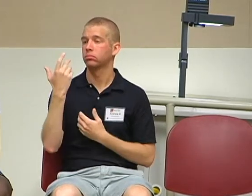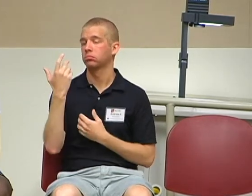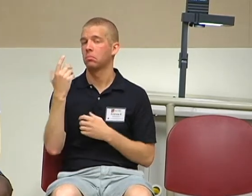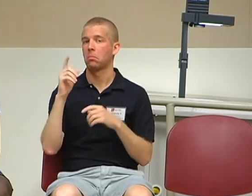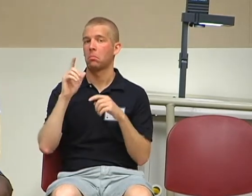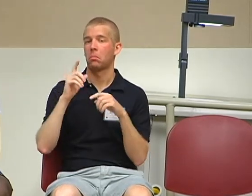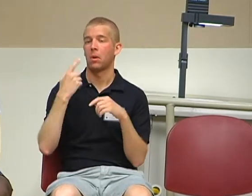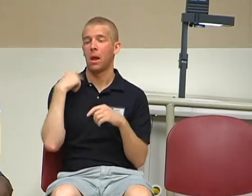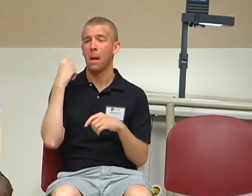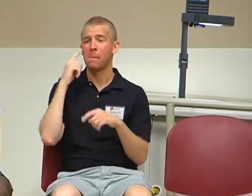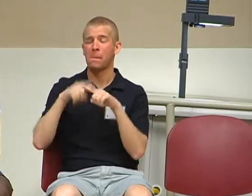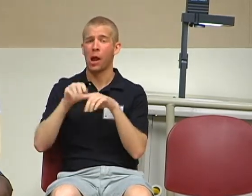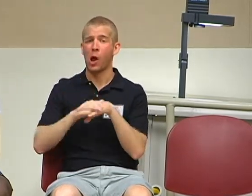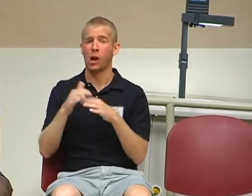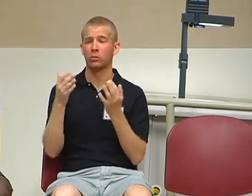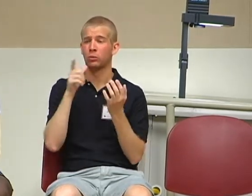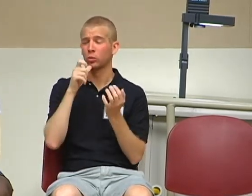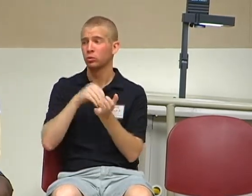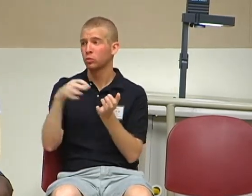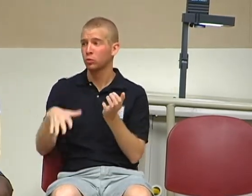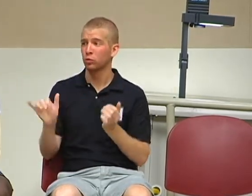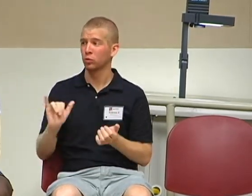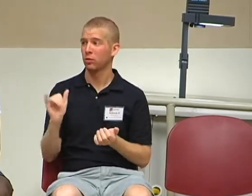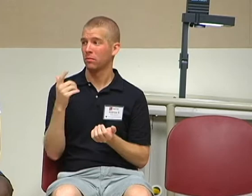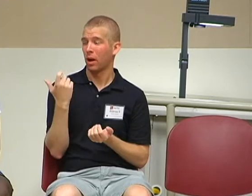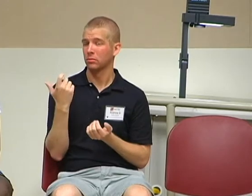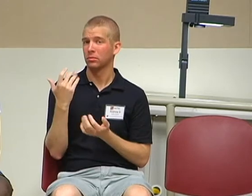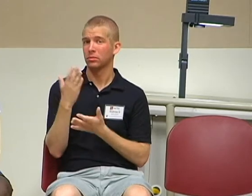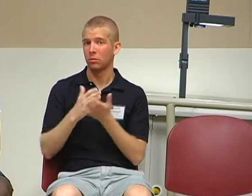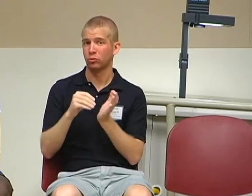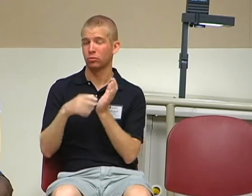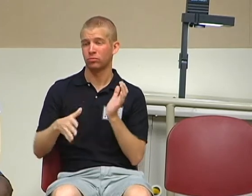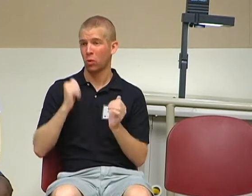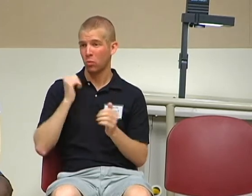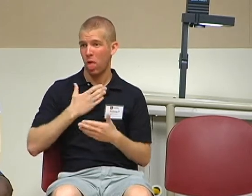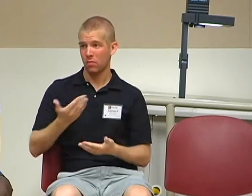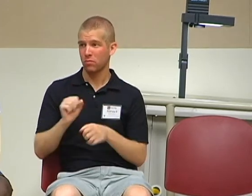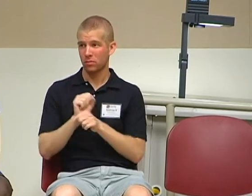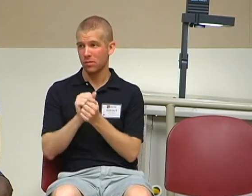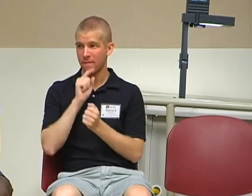Another thing is that it really depends on who the students are in the group.